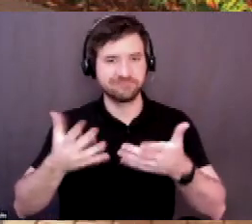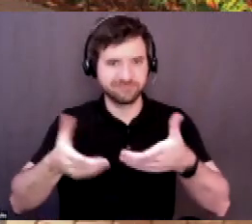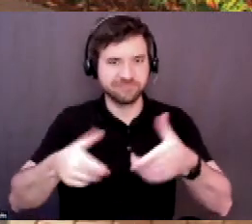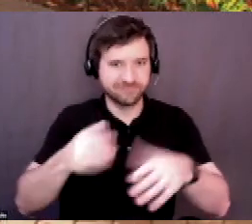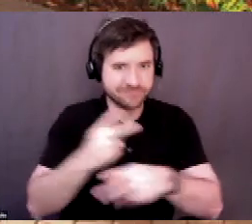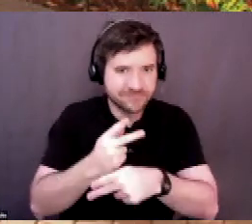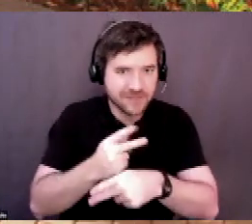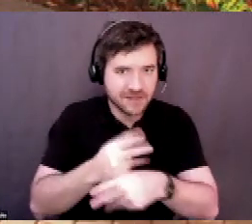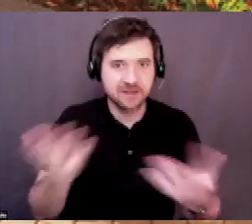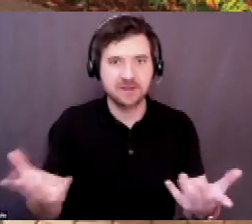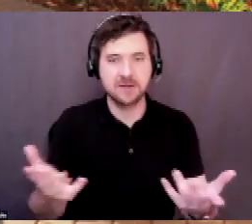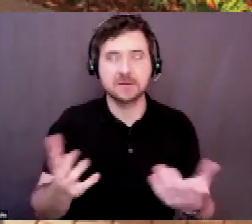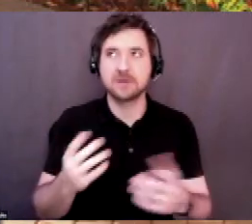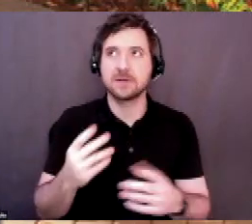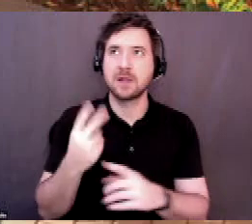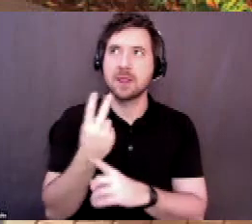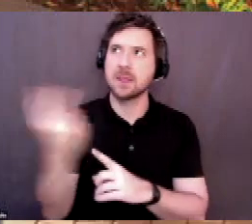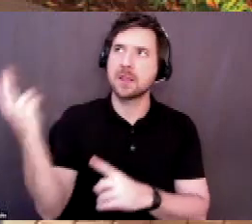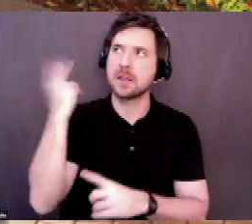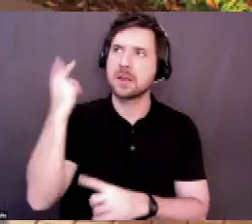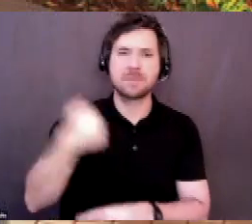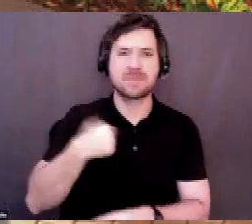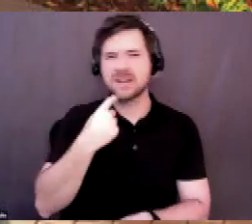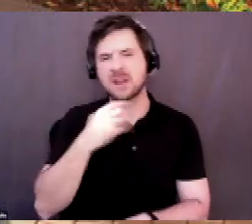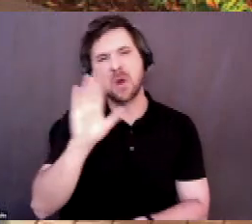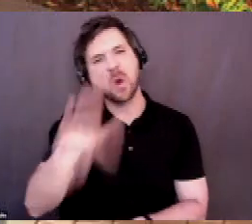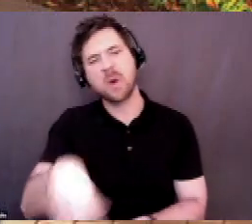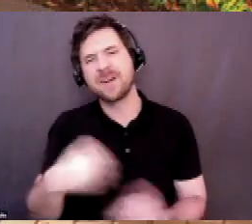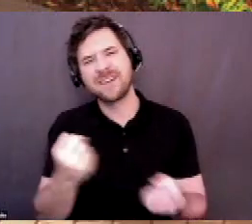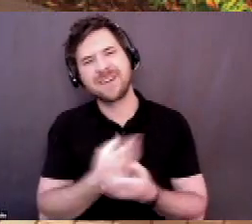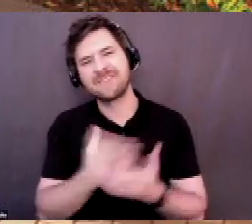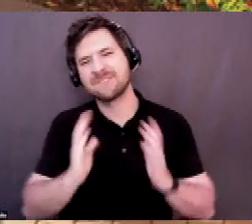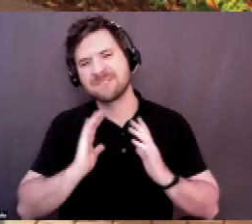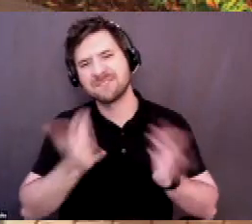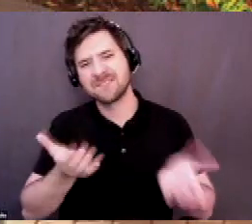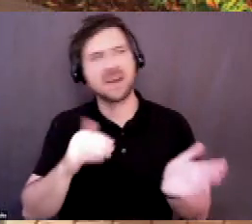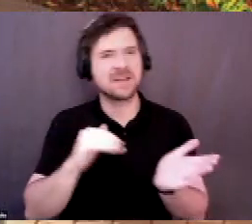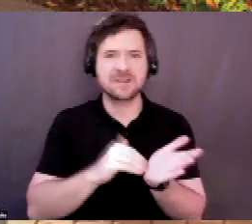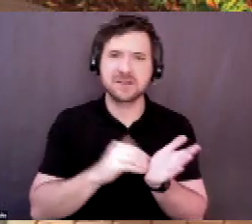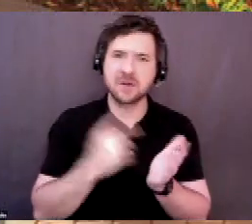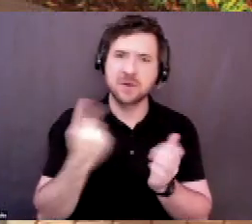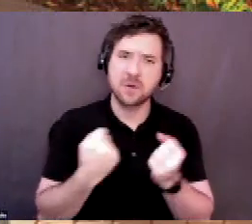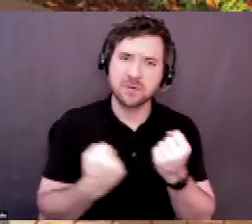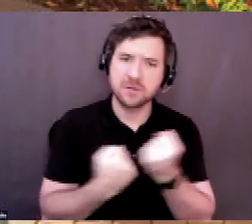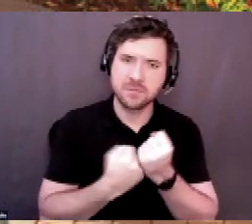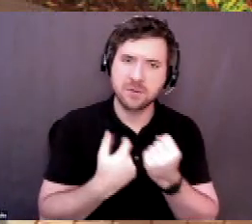oh, everything was fine. My doctors were always so supportive. That's the truth.